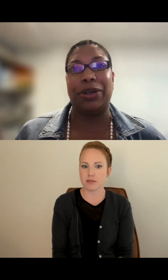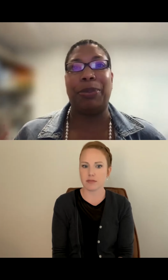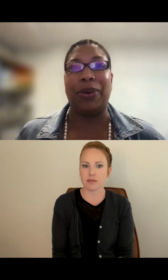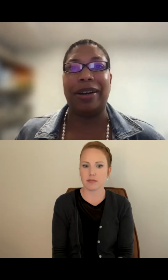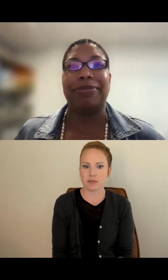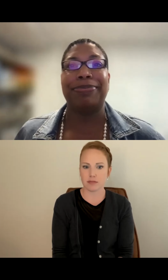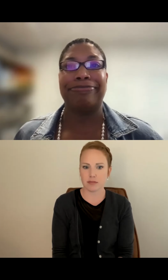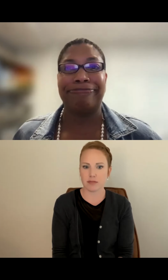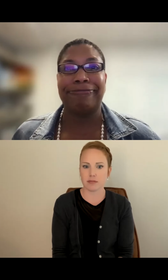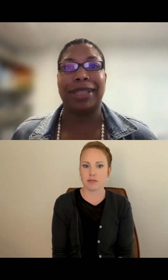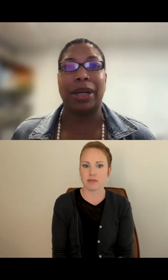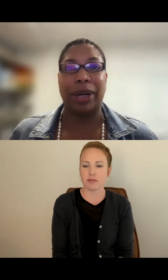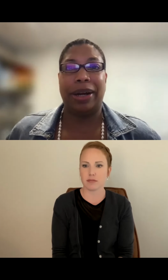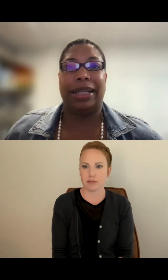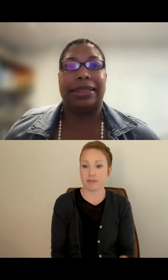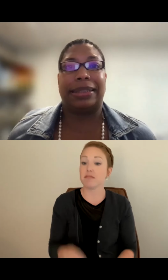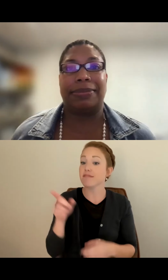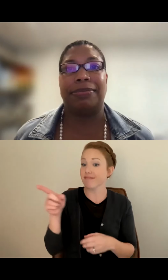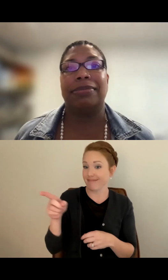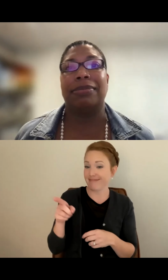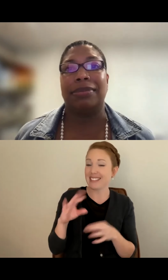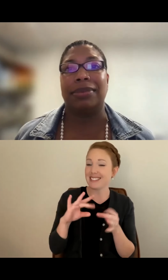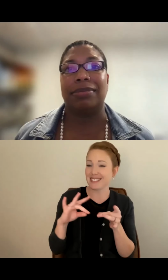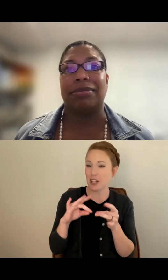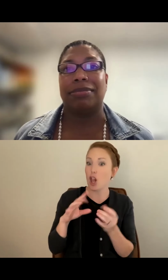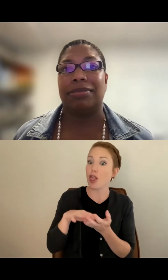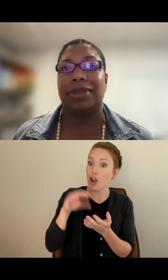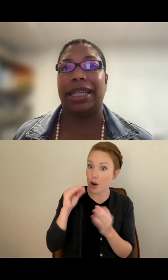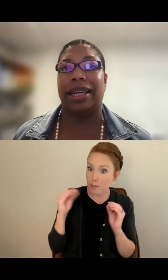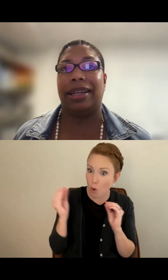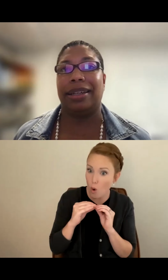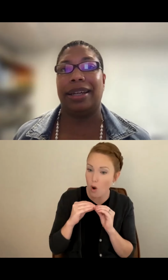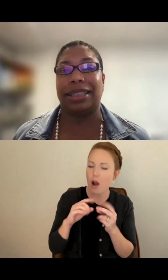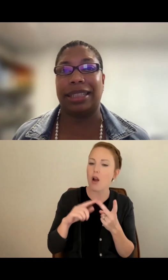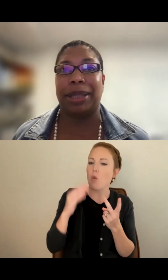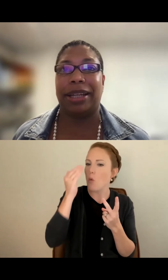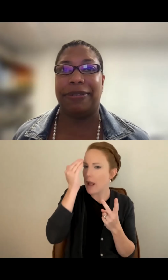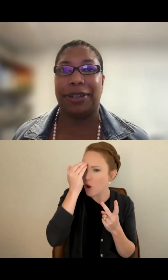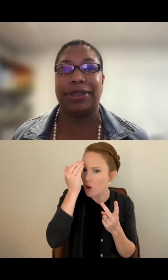Learn more, awareness, thinking, accessibility first.